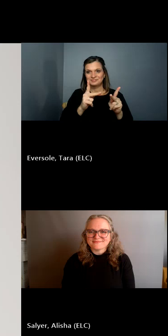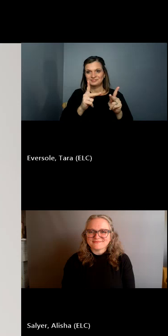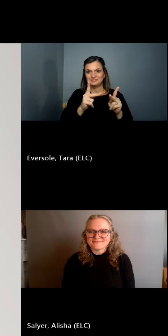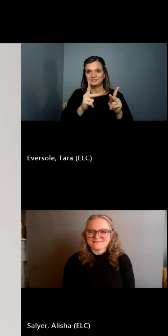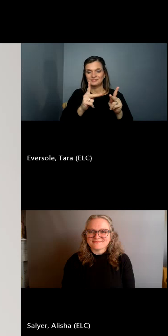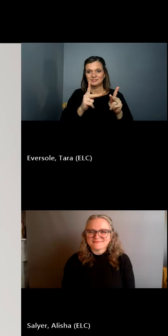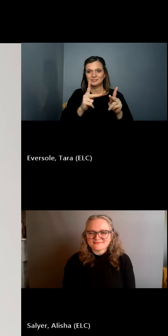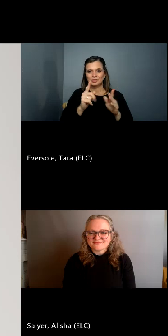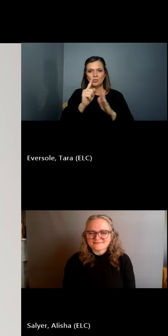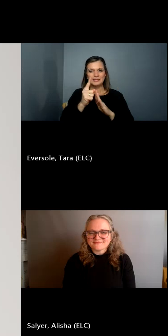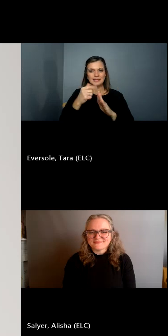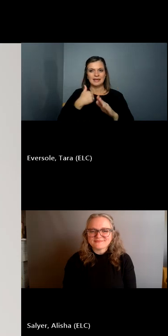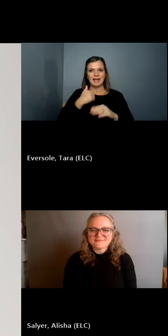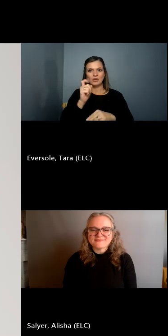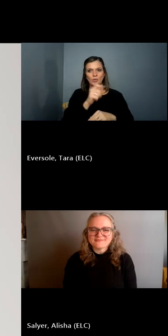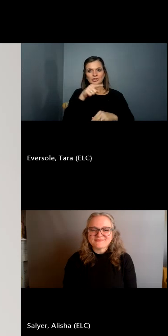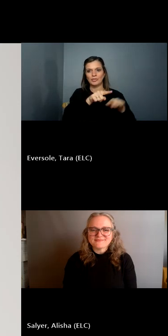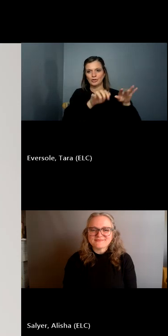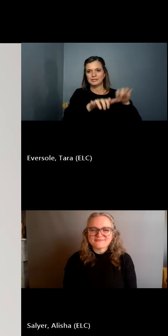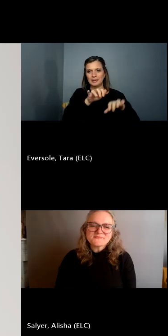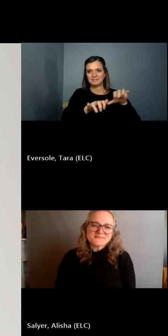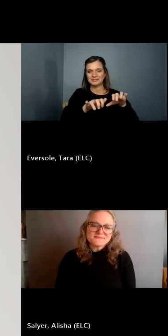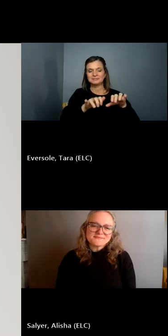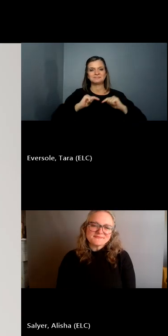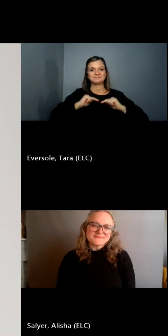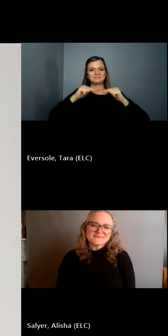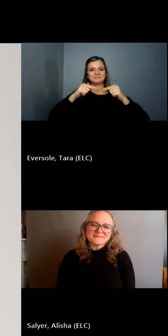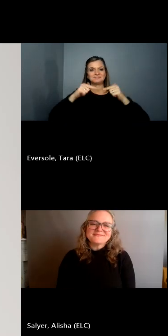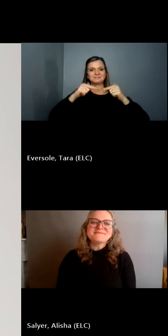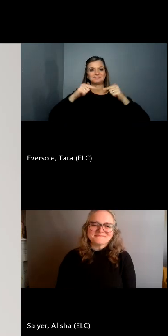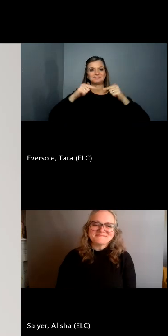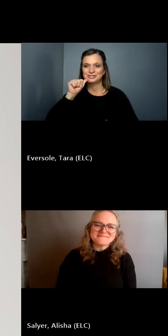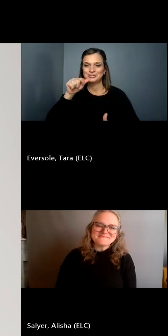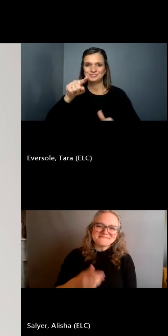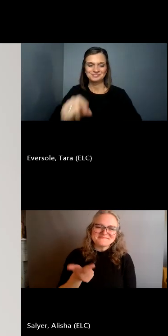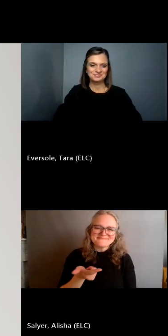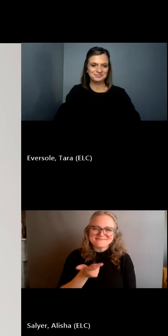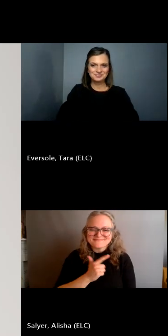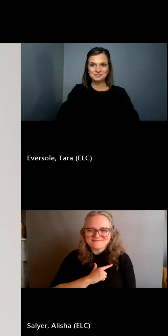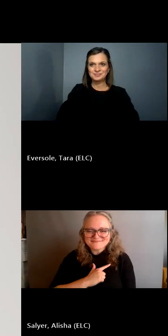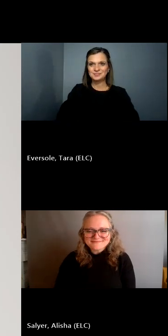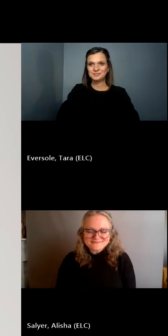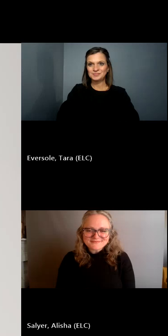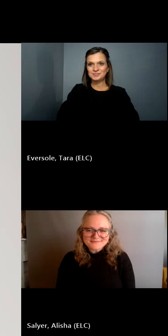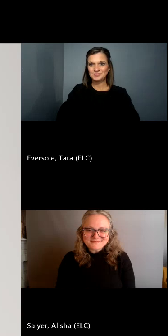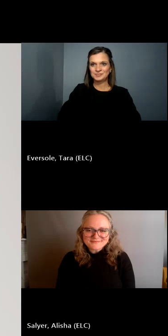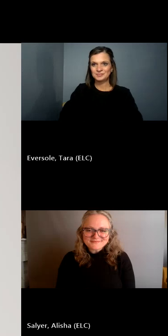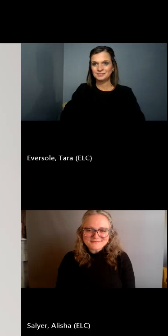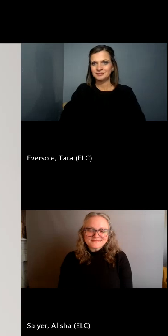I gotta question. They're typing it to me. OK.